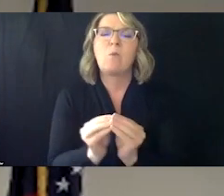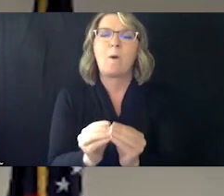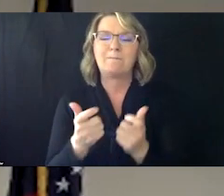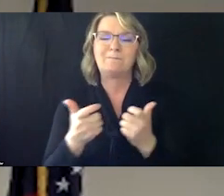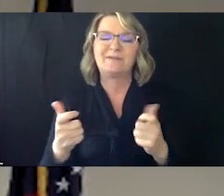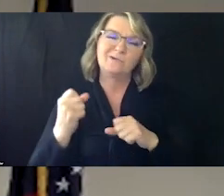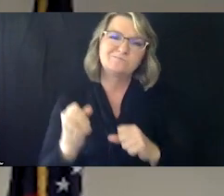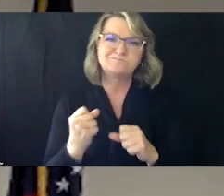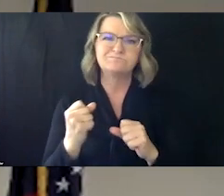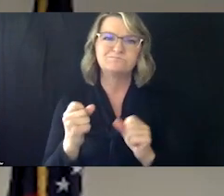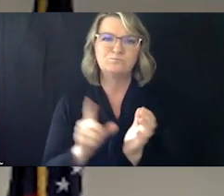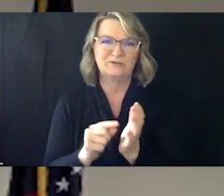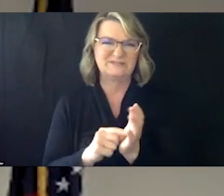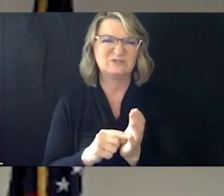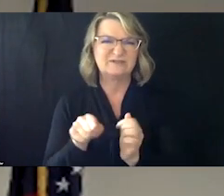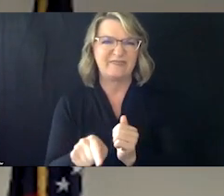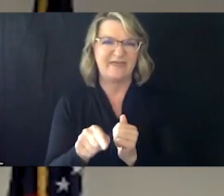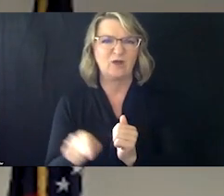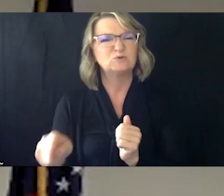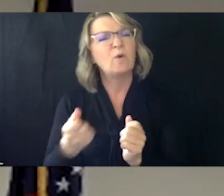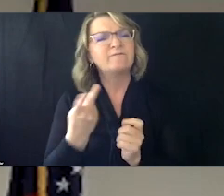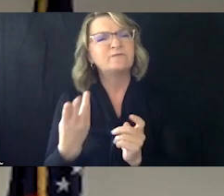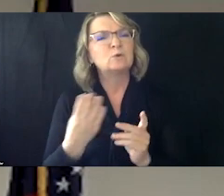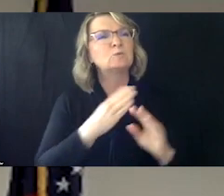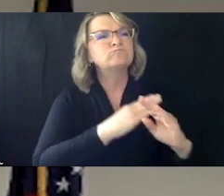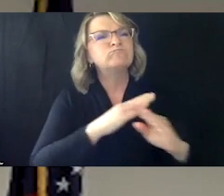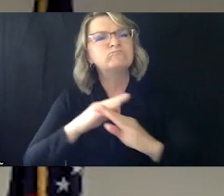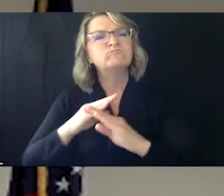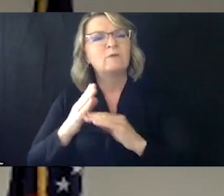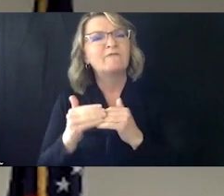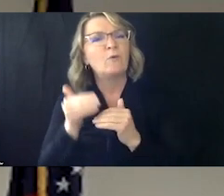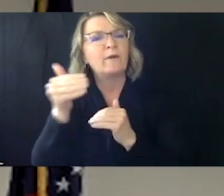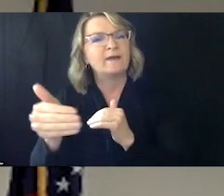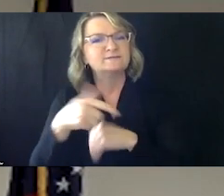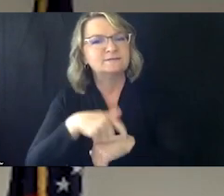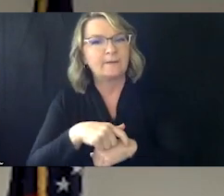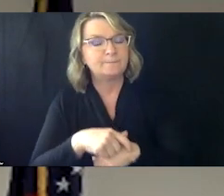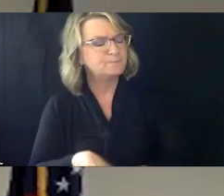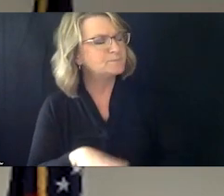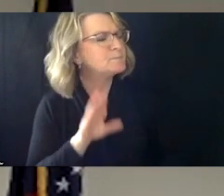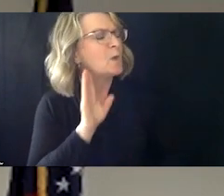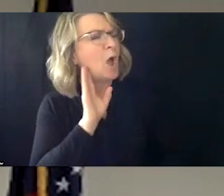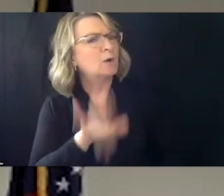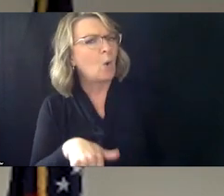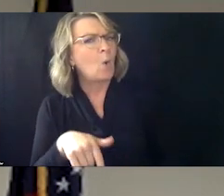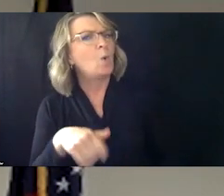know that there's some more information on the website there's even I believe Justice